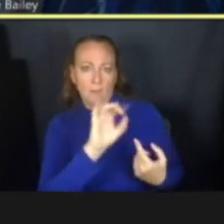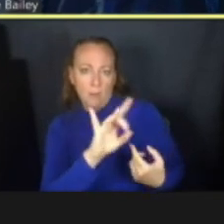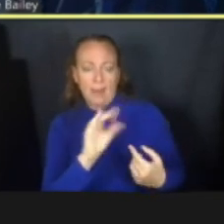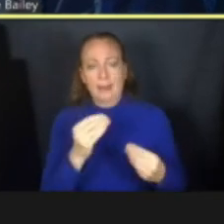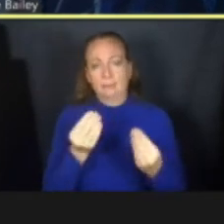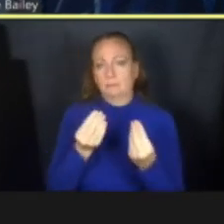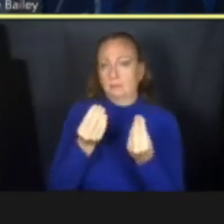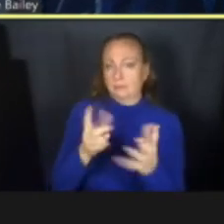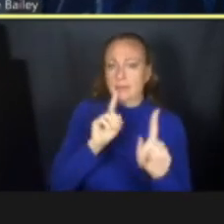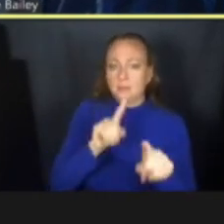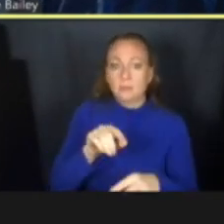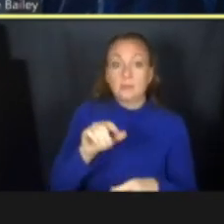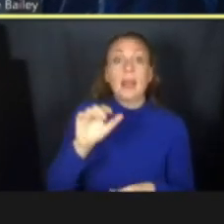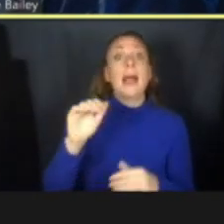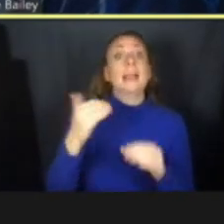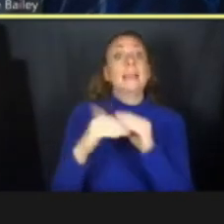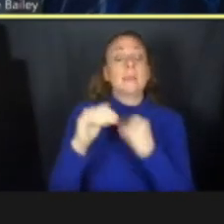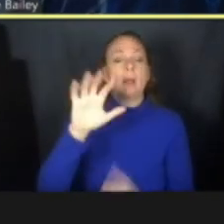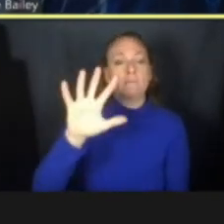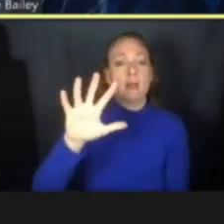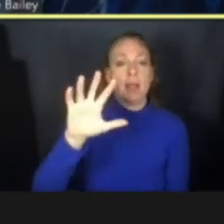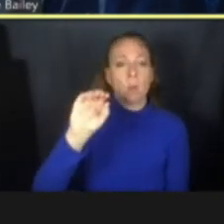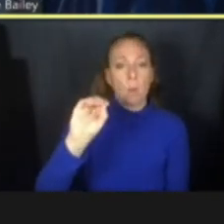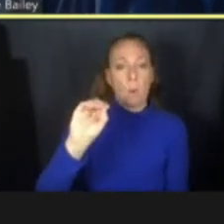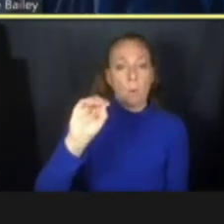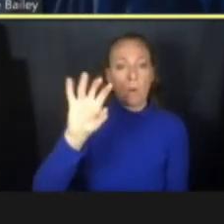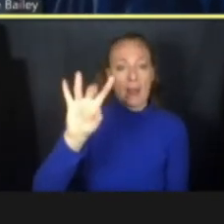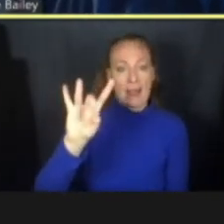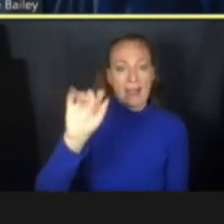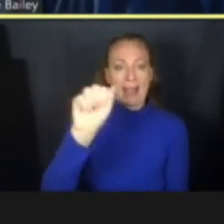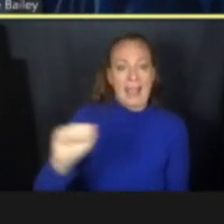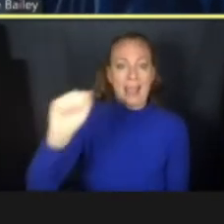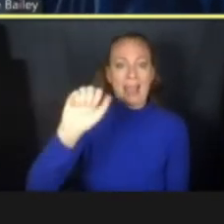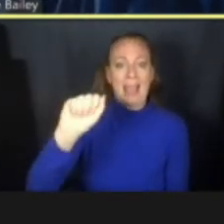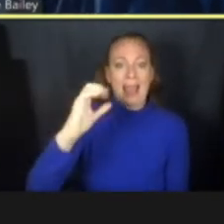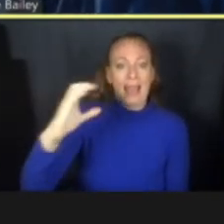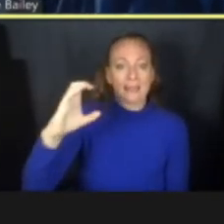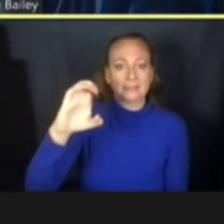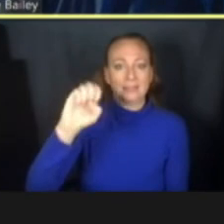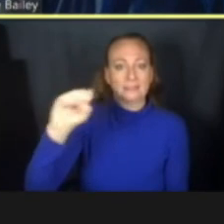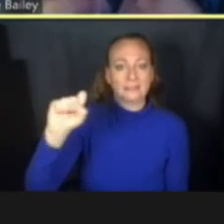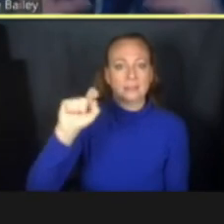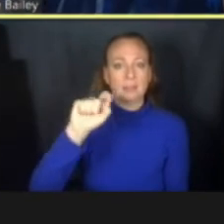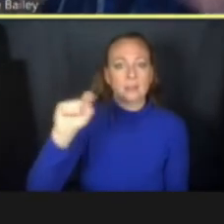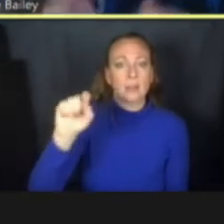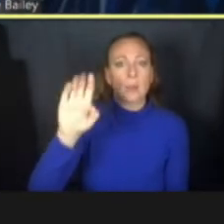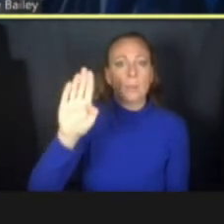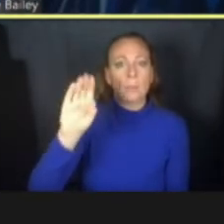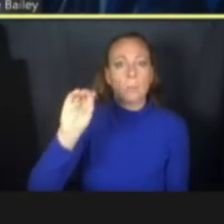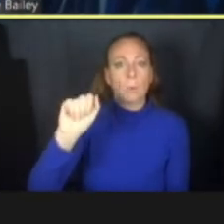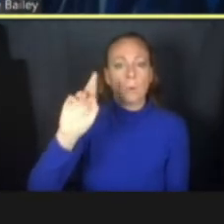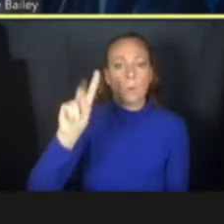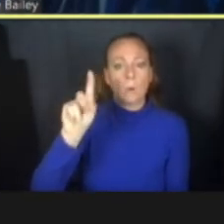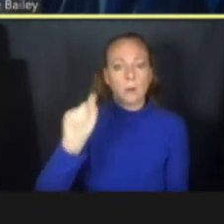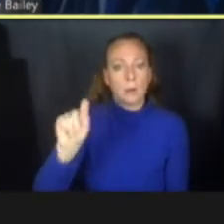508@access-board.gov. And in particular, if you wanna get those DR slides,